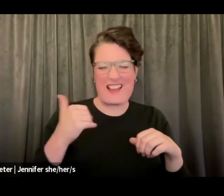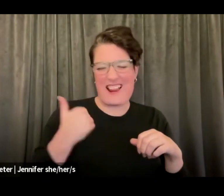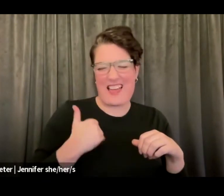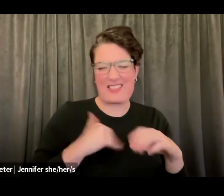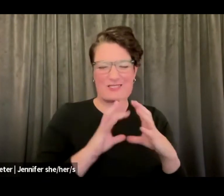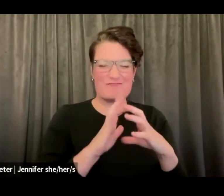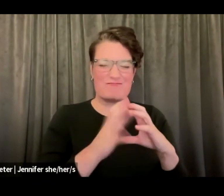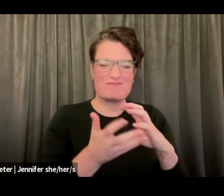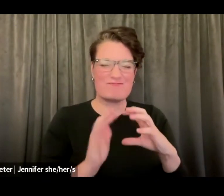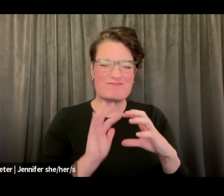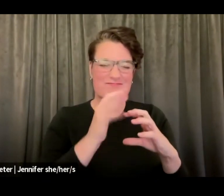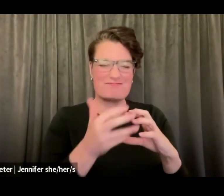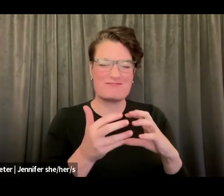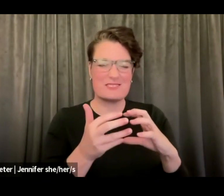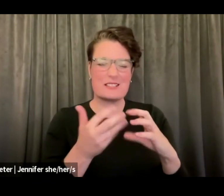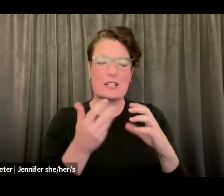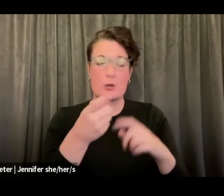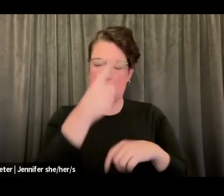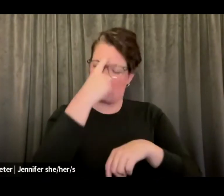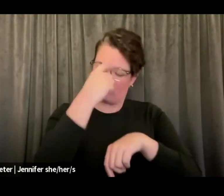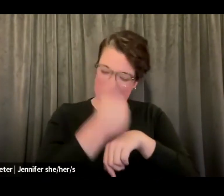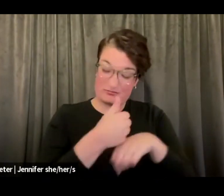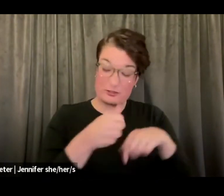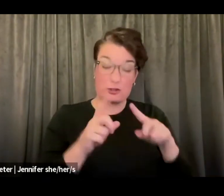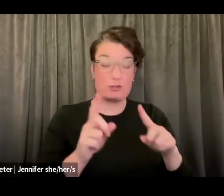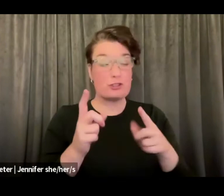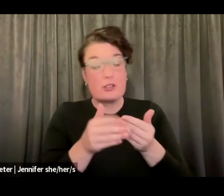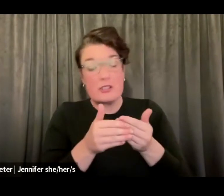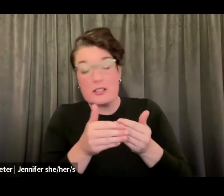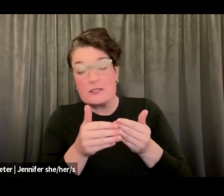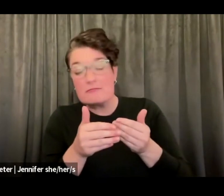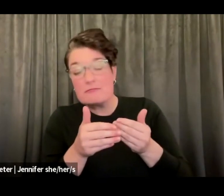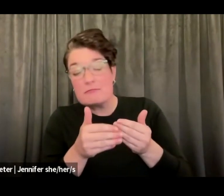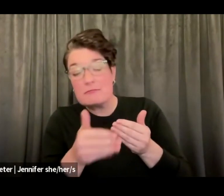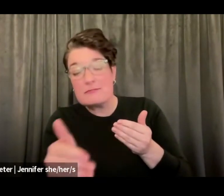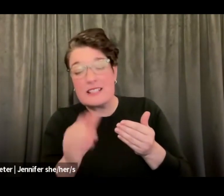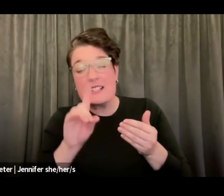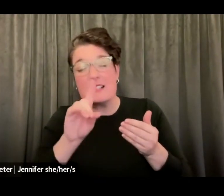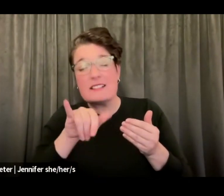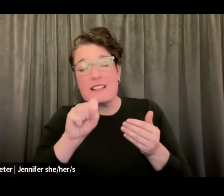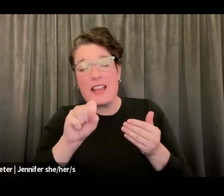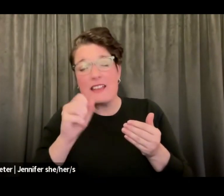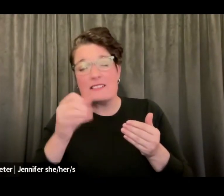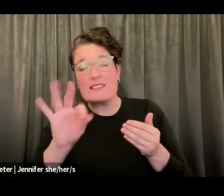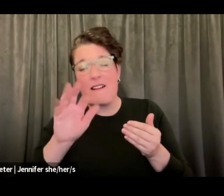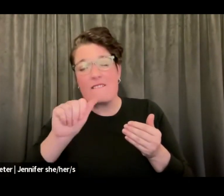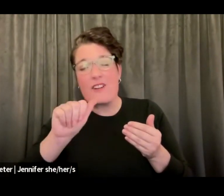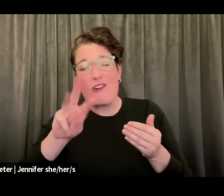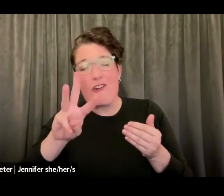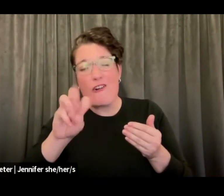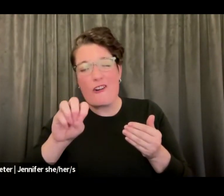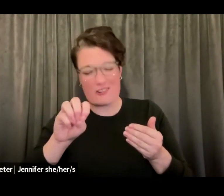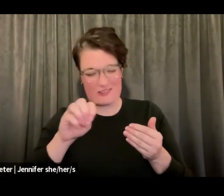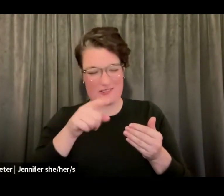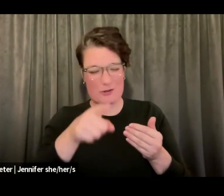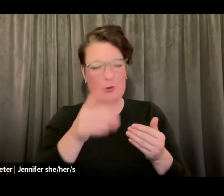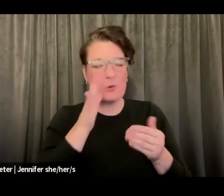during the days of awe you'll increase your abundance of good deeds